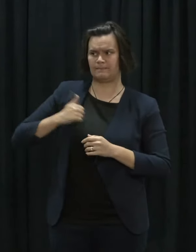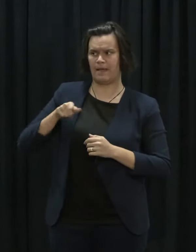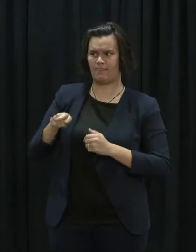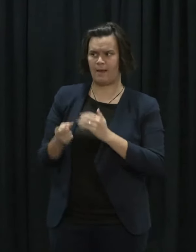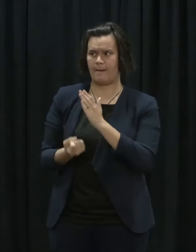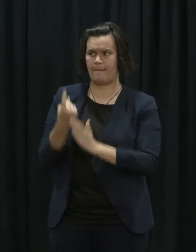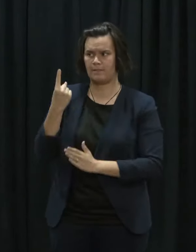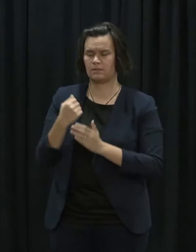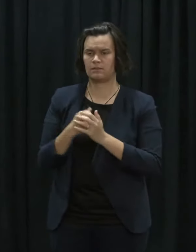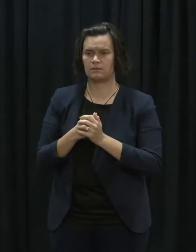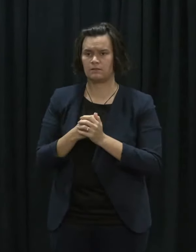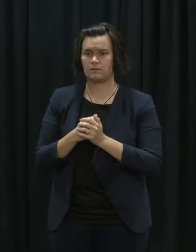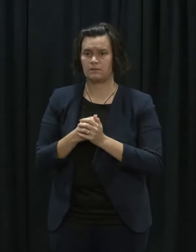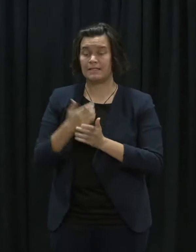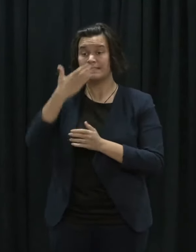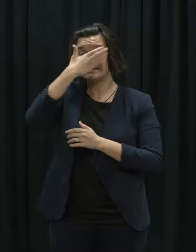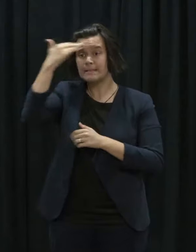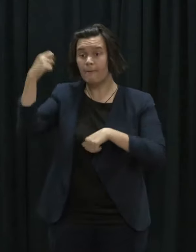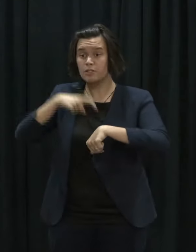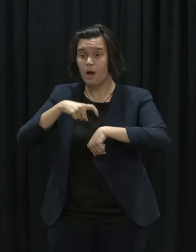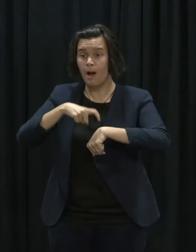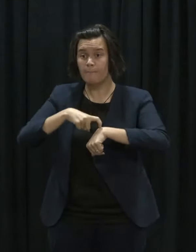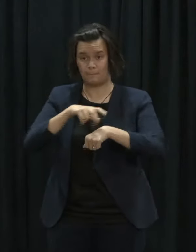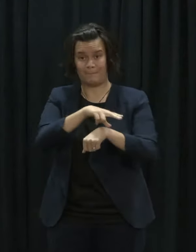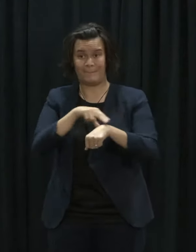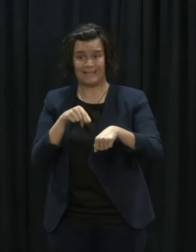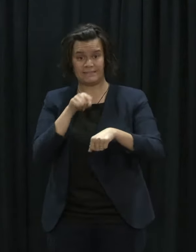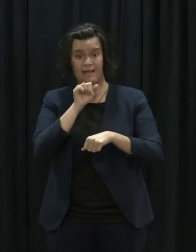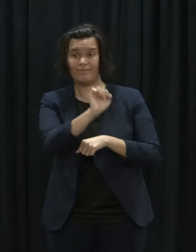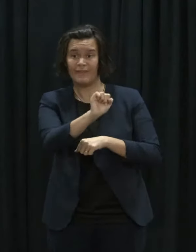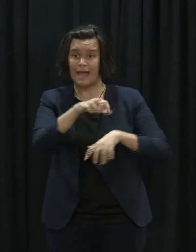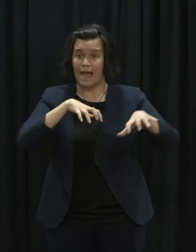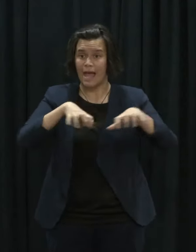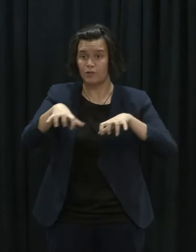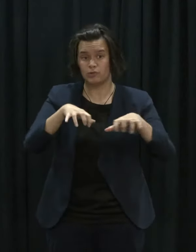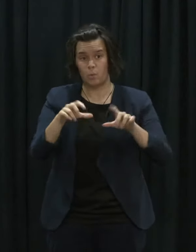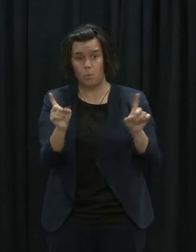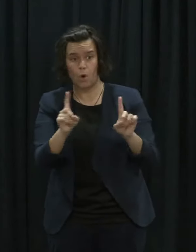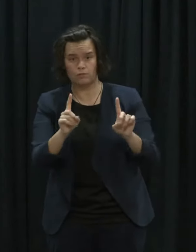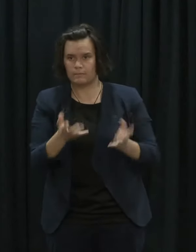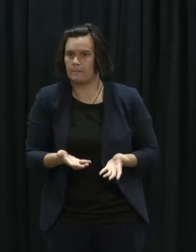set up roadblocks there? No, nor would I have an expectation of that. Ultimately, the way that the